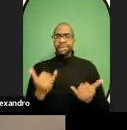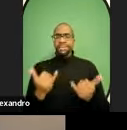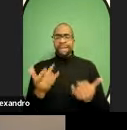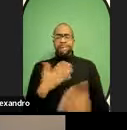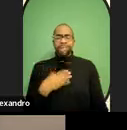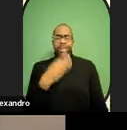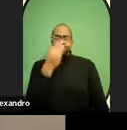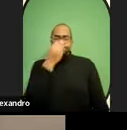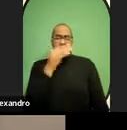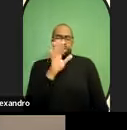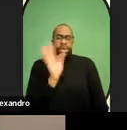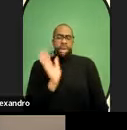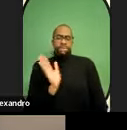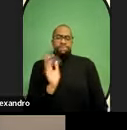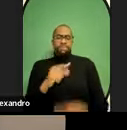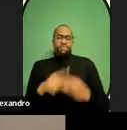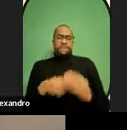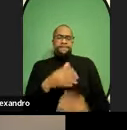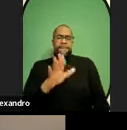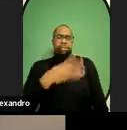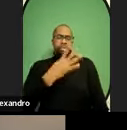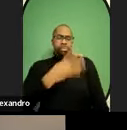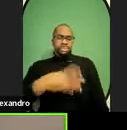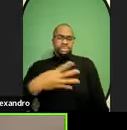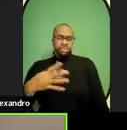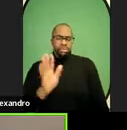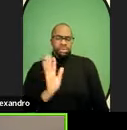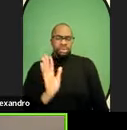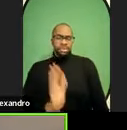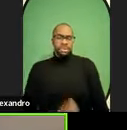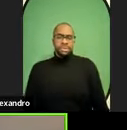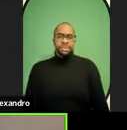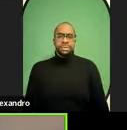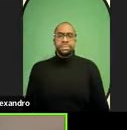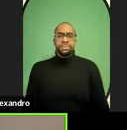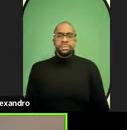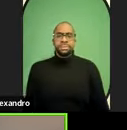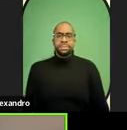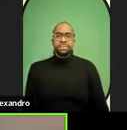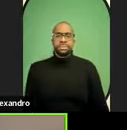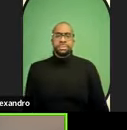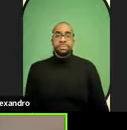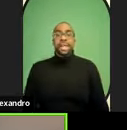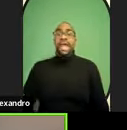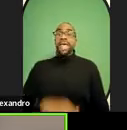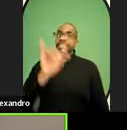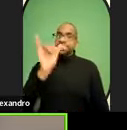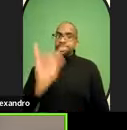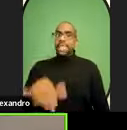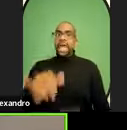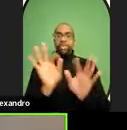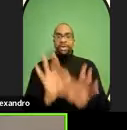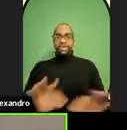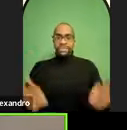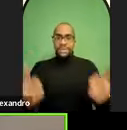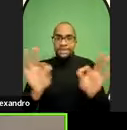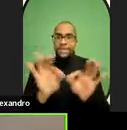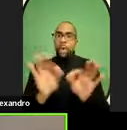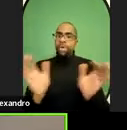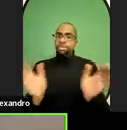, and they really won't care won't care about your citizenship status of citizenship status of that is the.